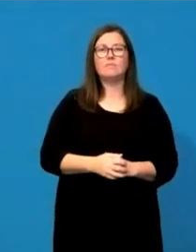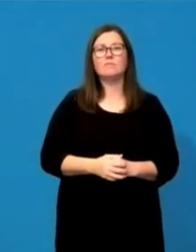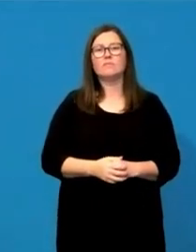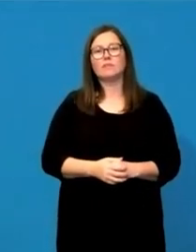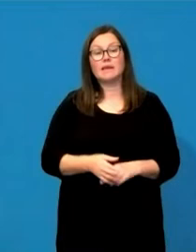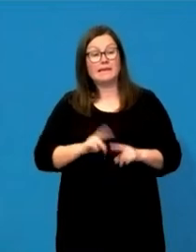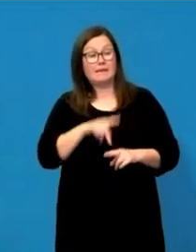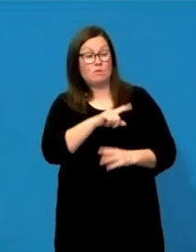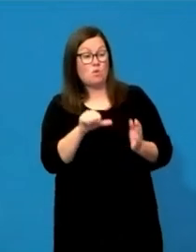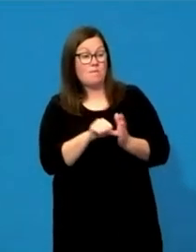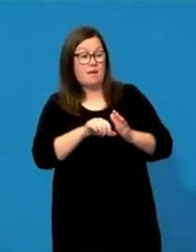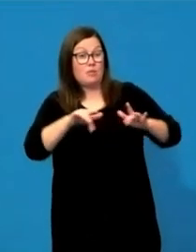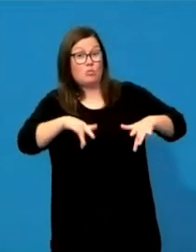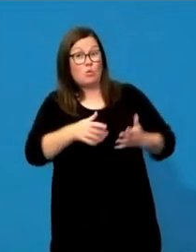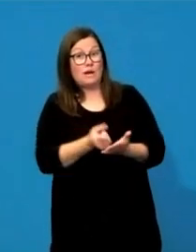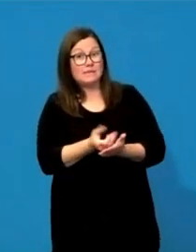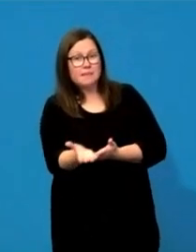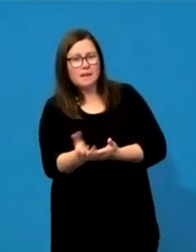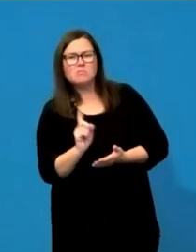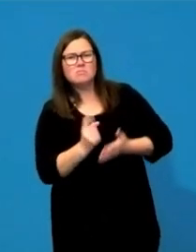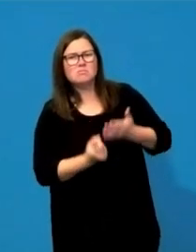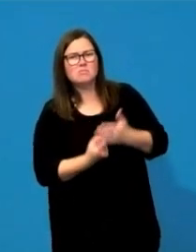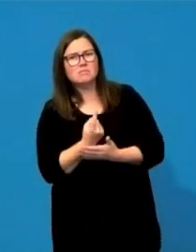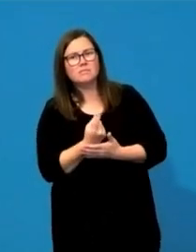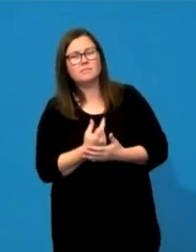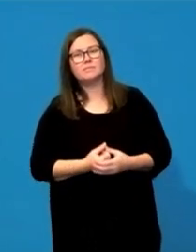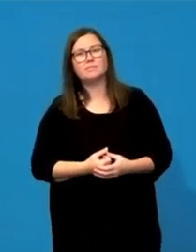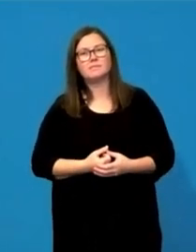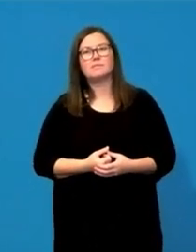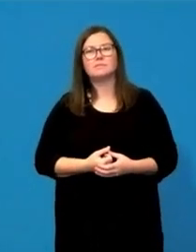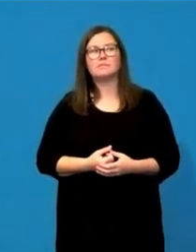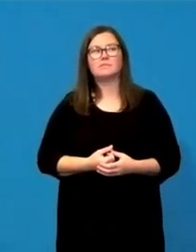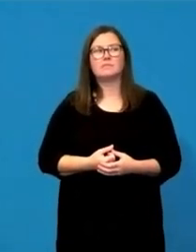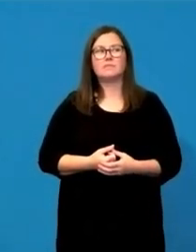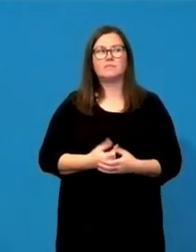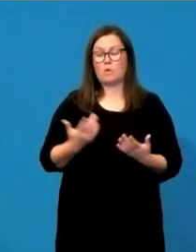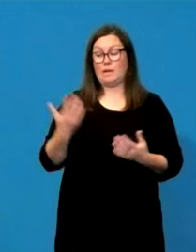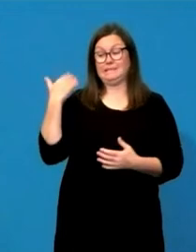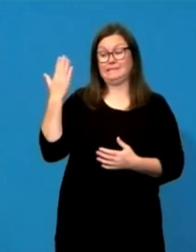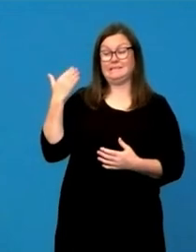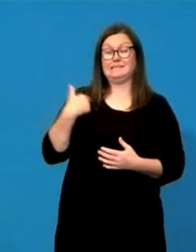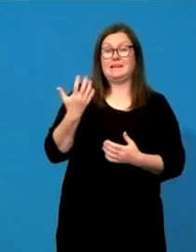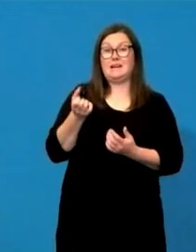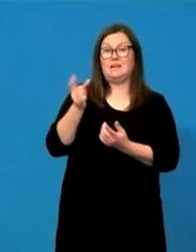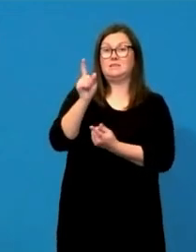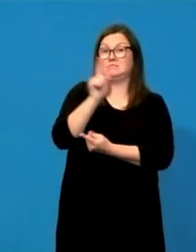Do you know? JAZSIKAH: Well, I just did a rollover of both of my children's NDIS plans.